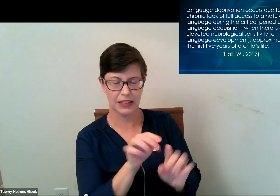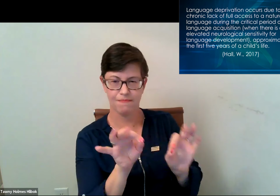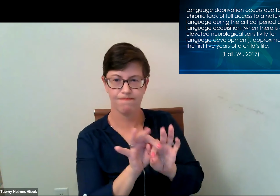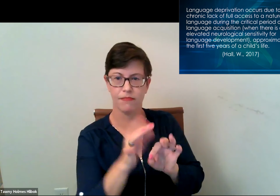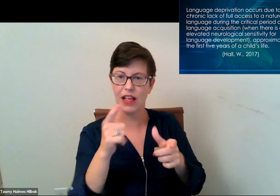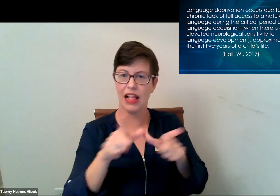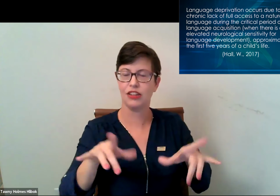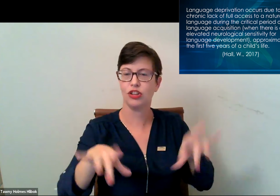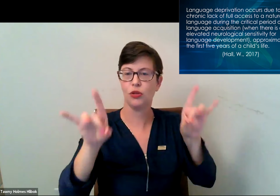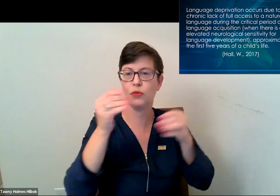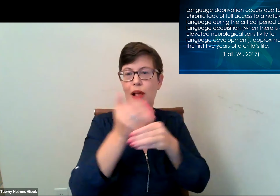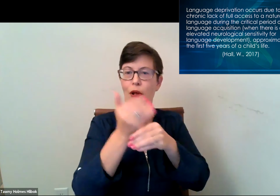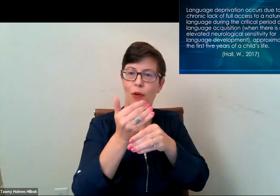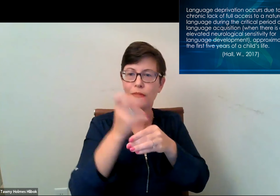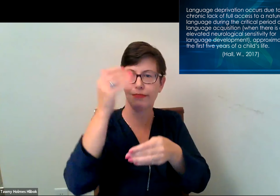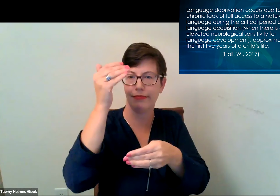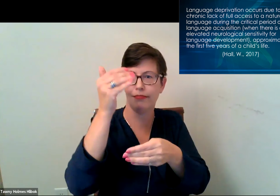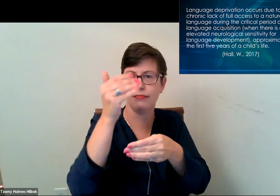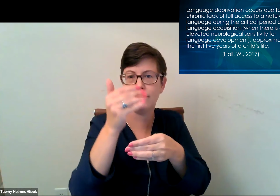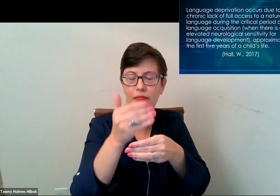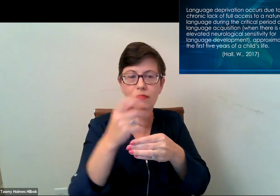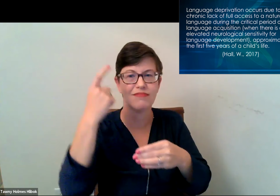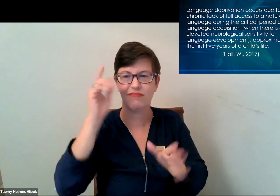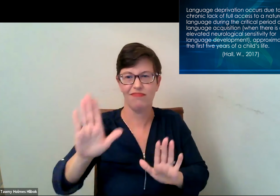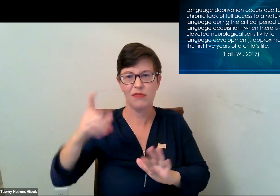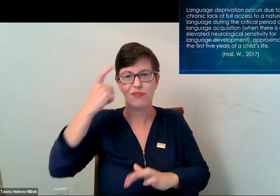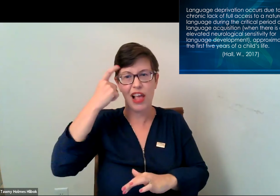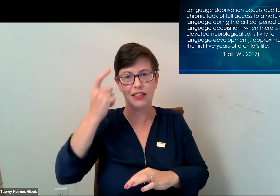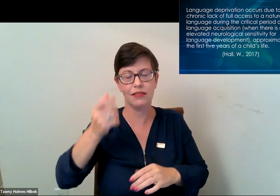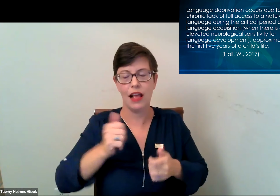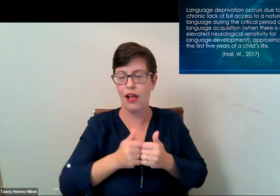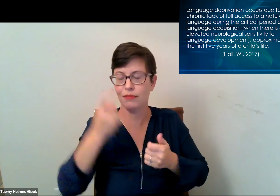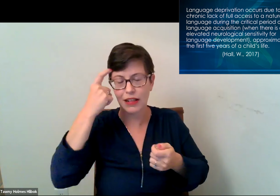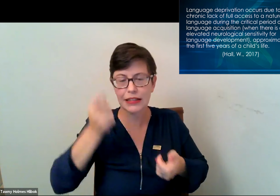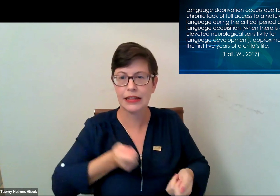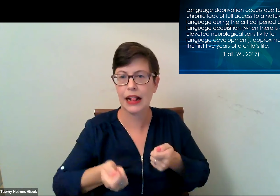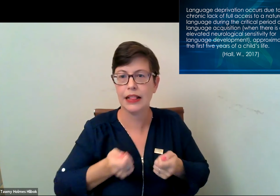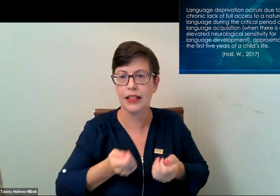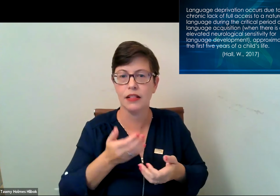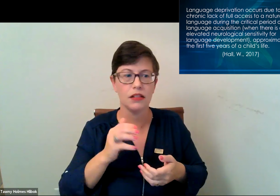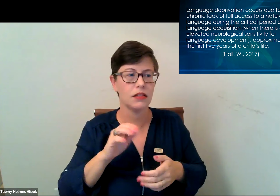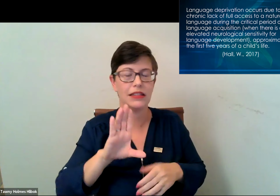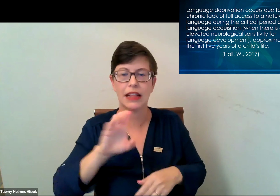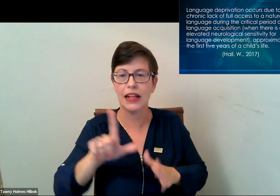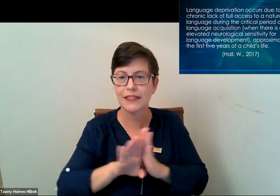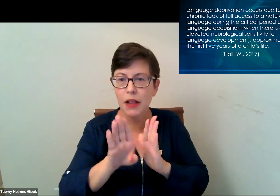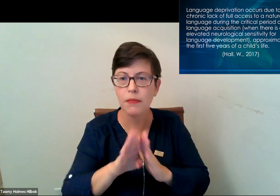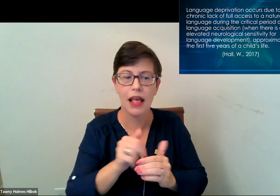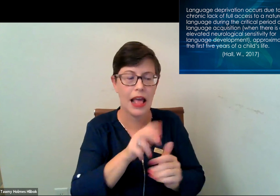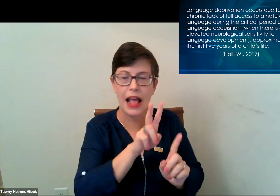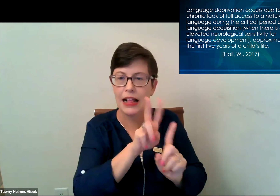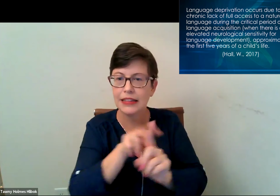So that definition was coined about five years ago and the language acquisition window for the brain.